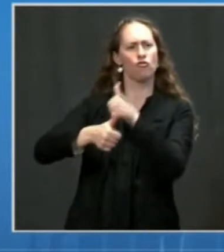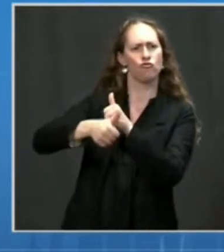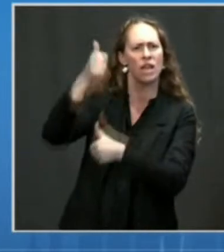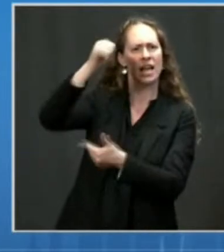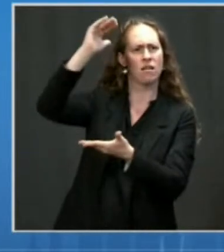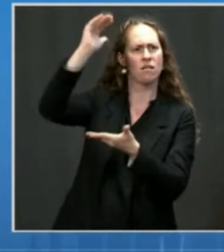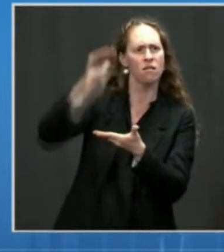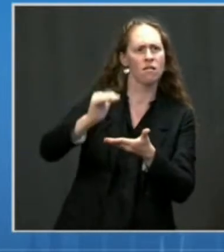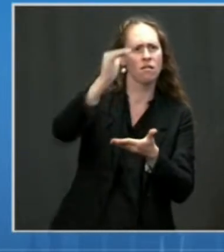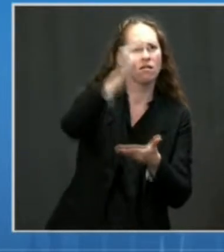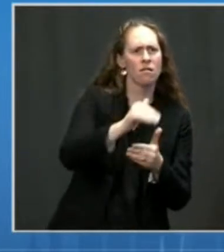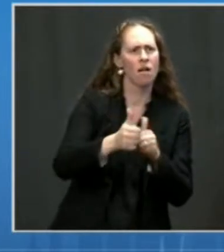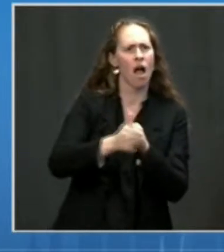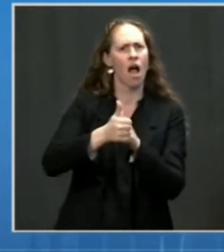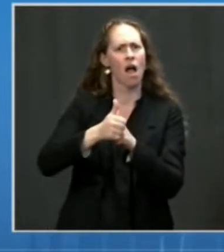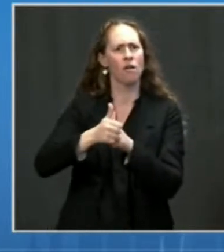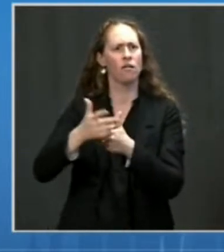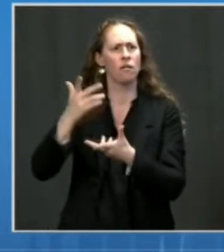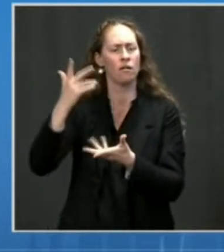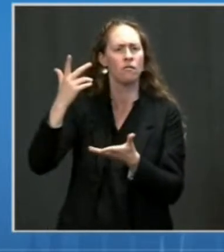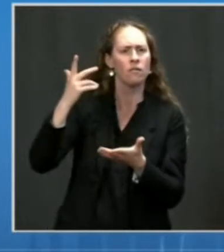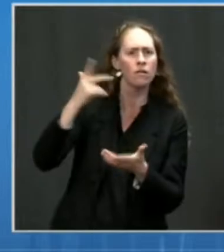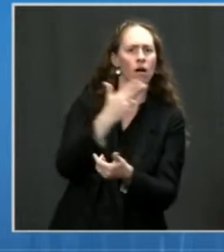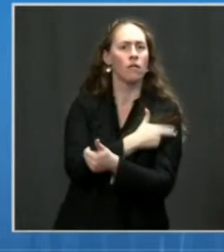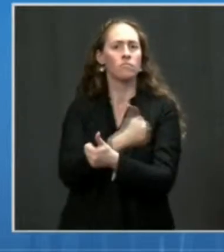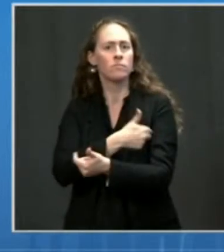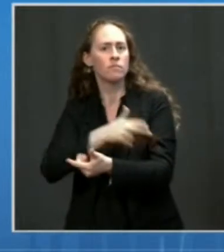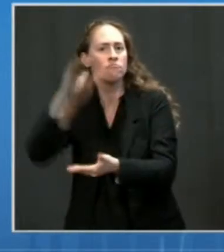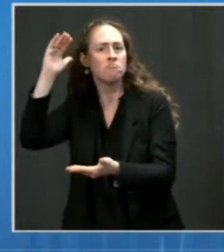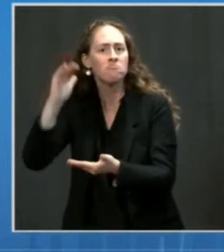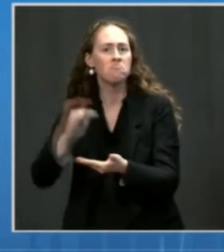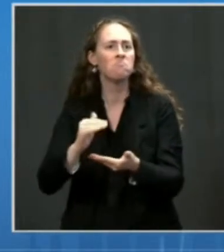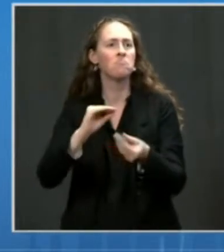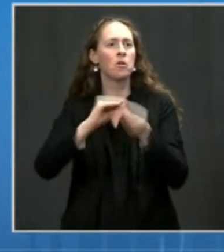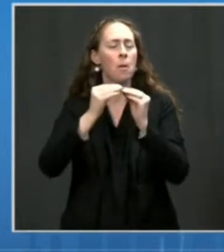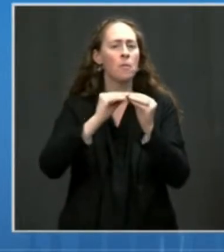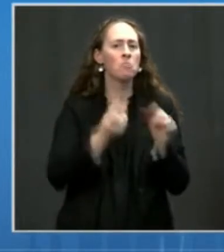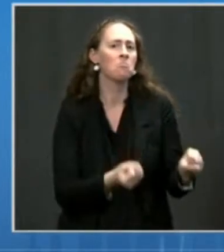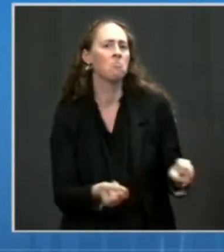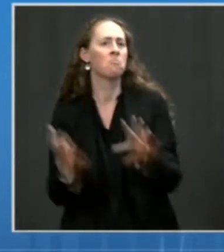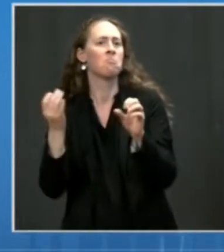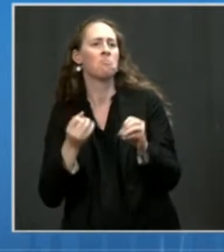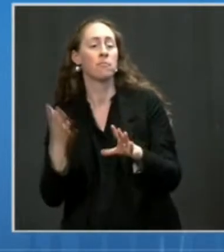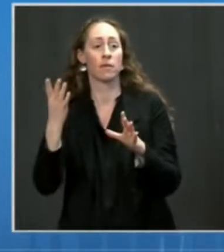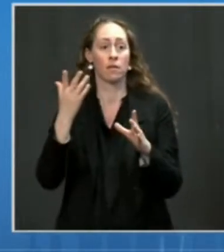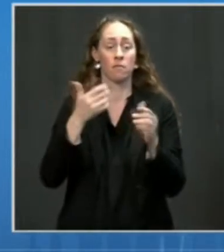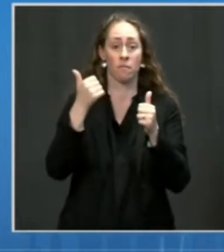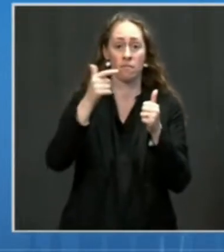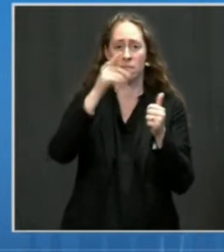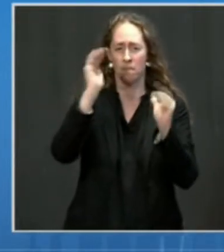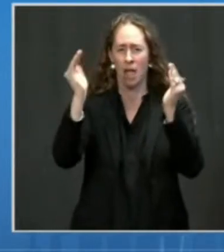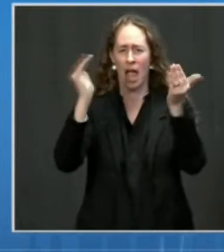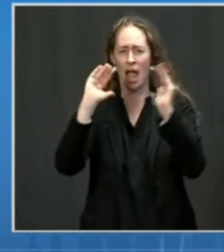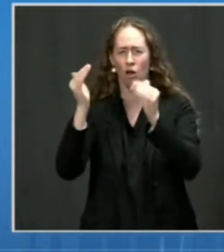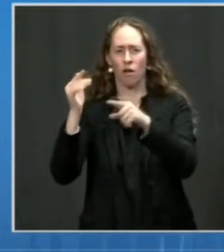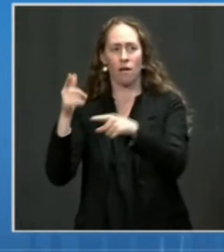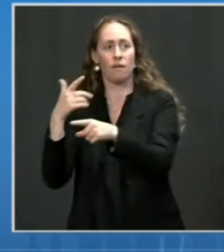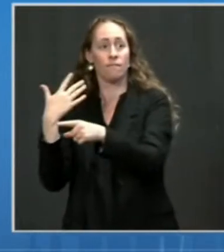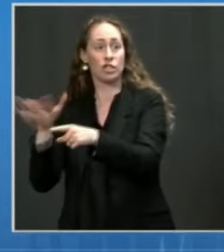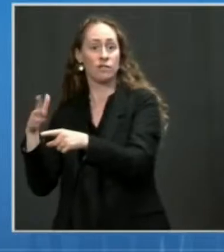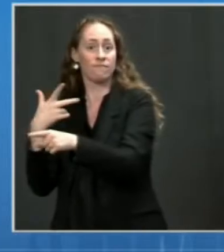WHAT ABOUT THE REDUCED RISK OF